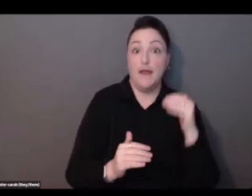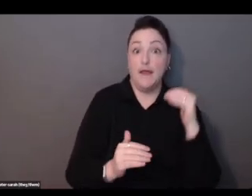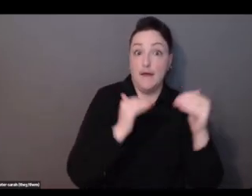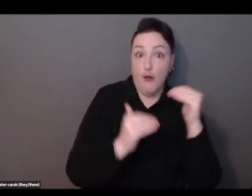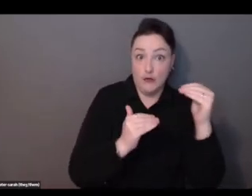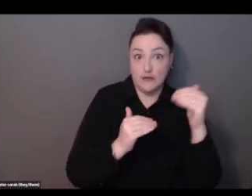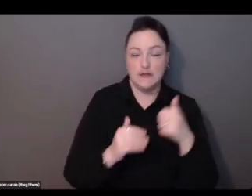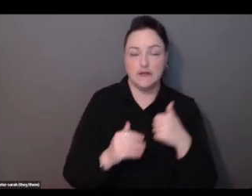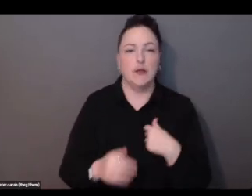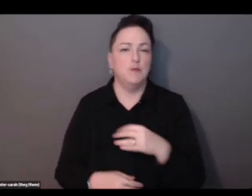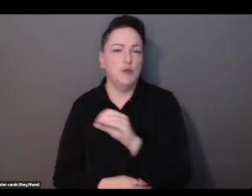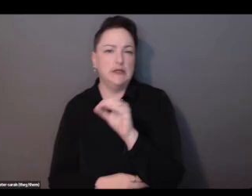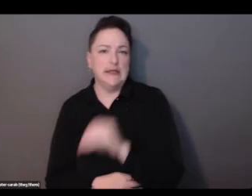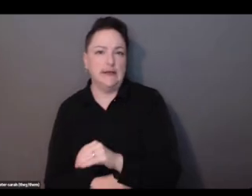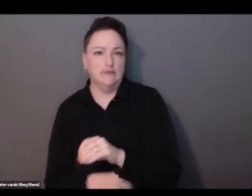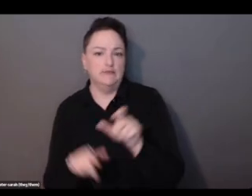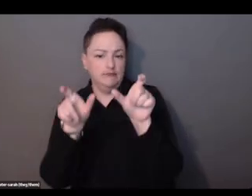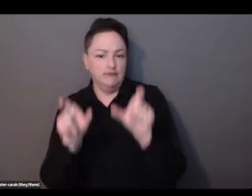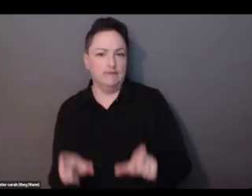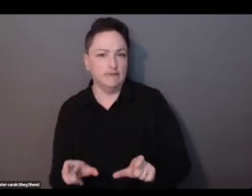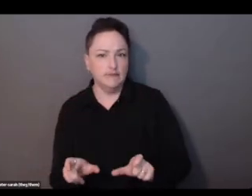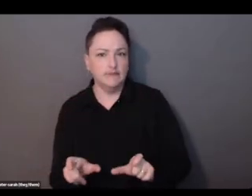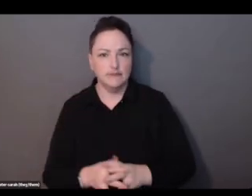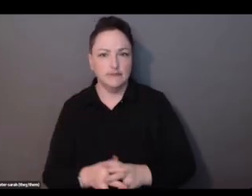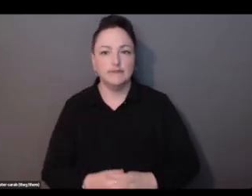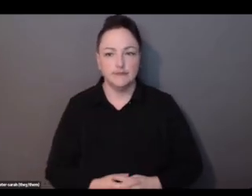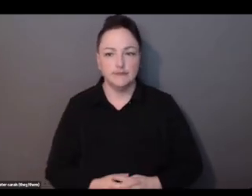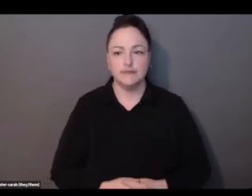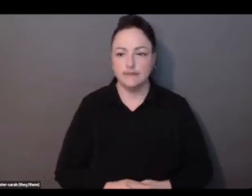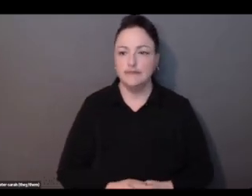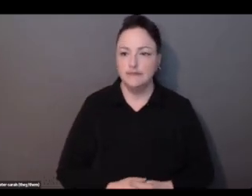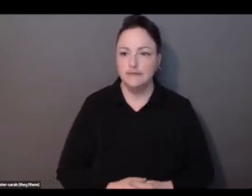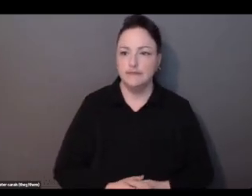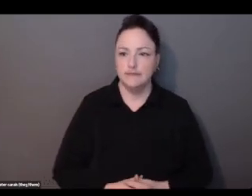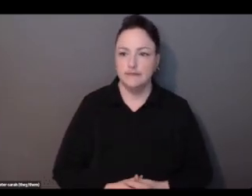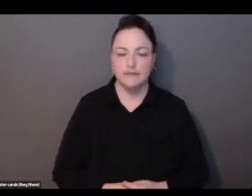selected who needs LTSS as well.